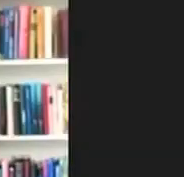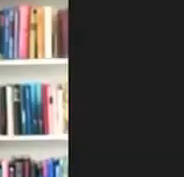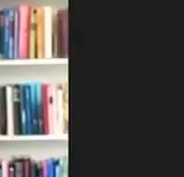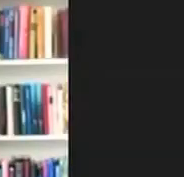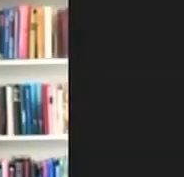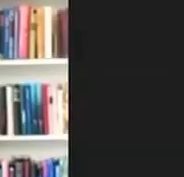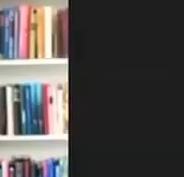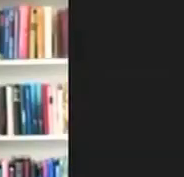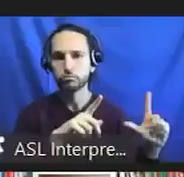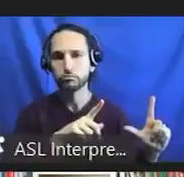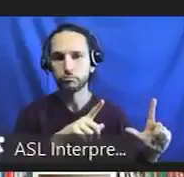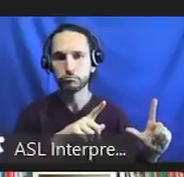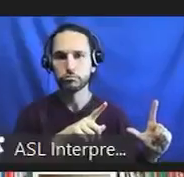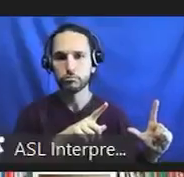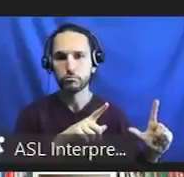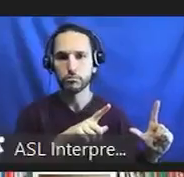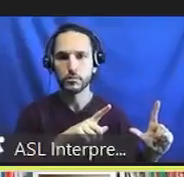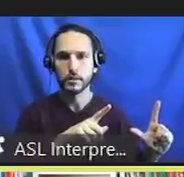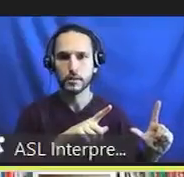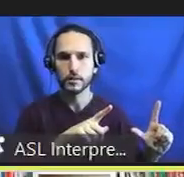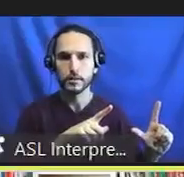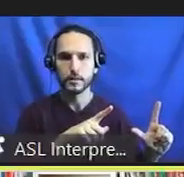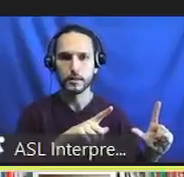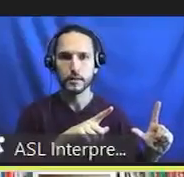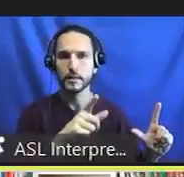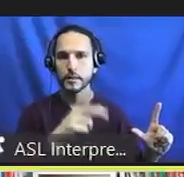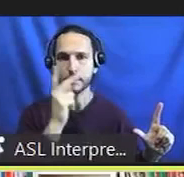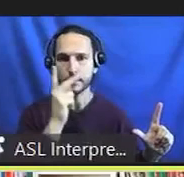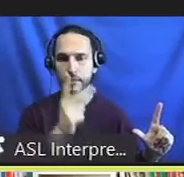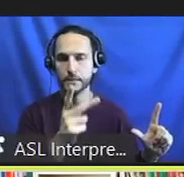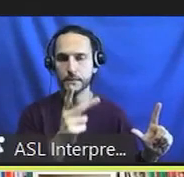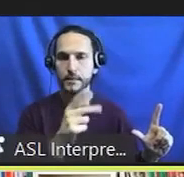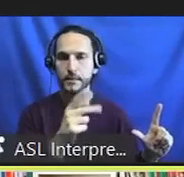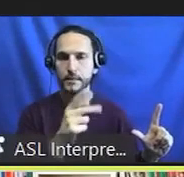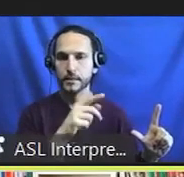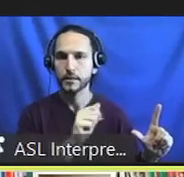Can we get our slide? Yeah. Our slide has disappeared. But that's OK. Here it is again.